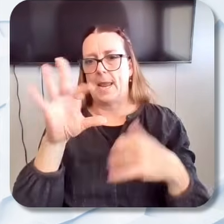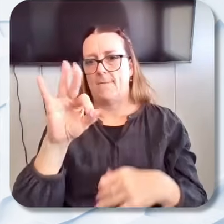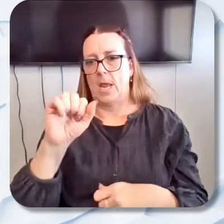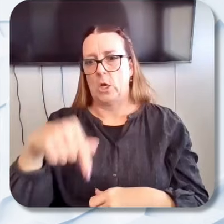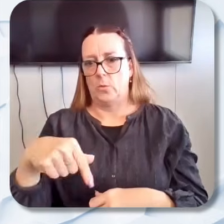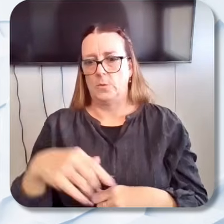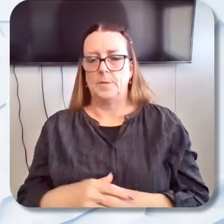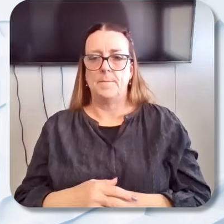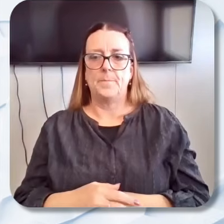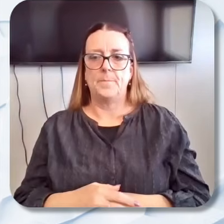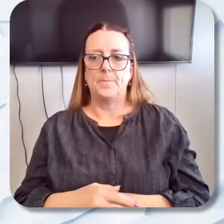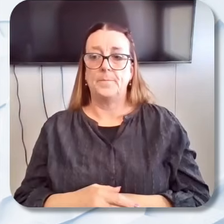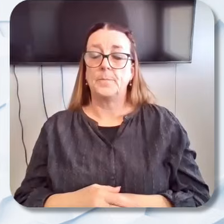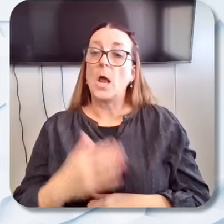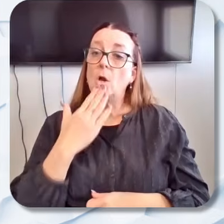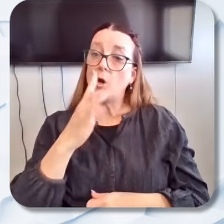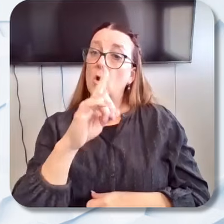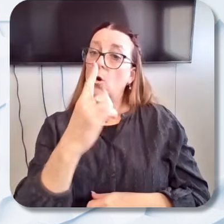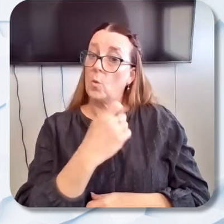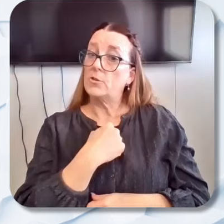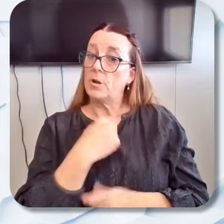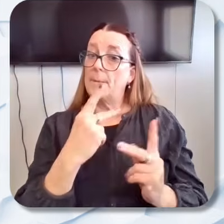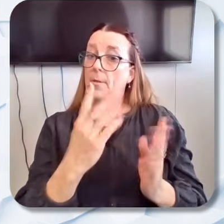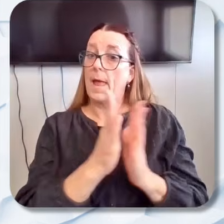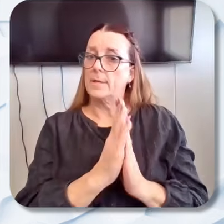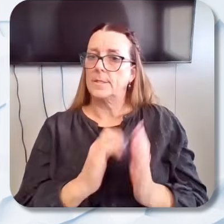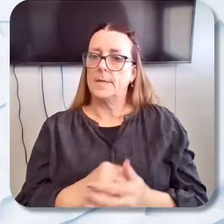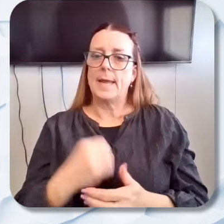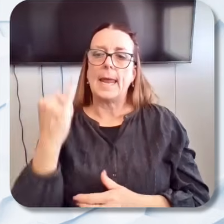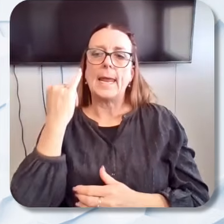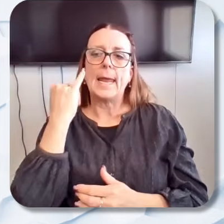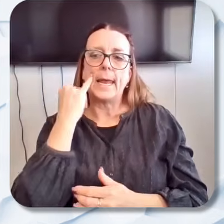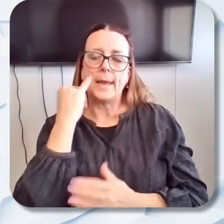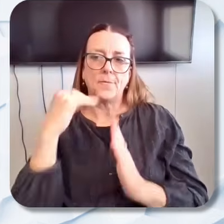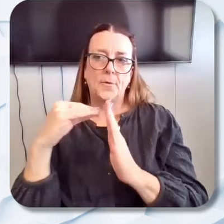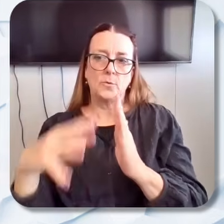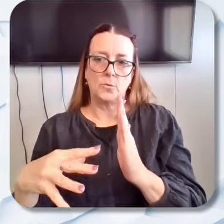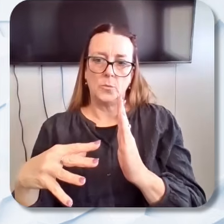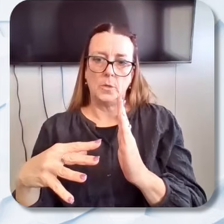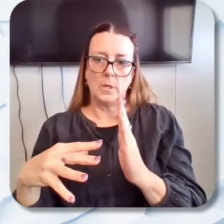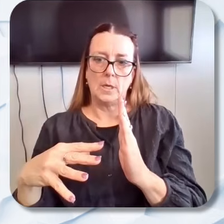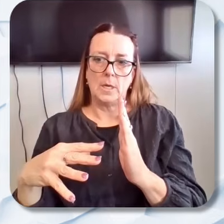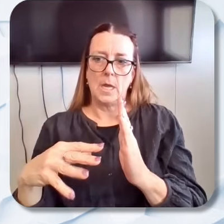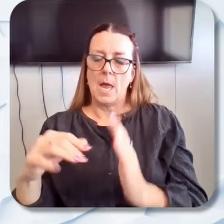So here's a good question that we're getting is, what if a student is not enrolled during